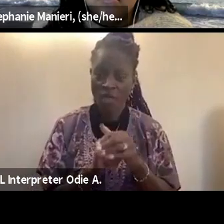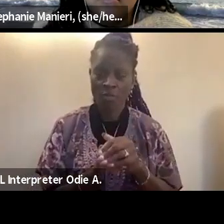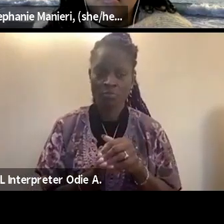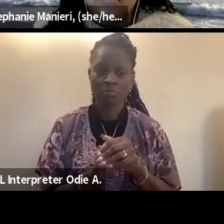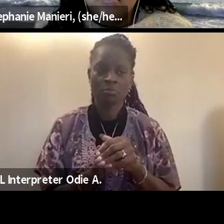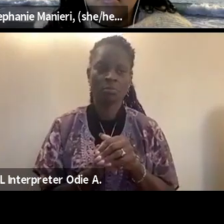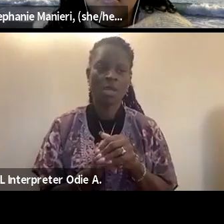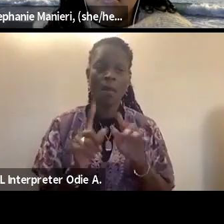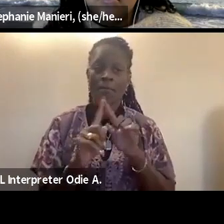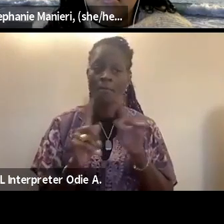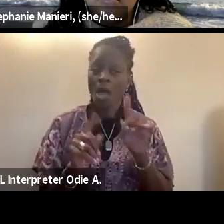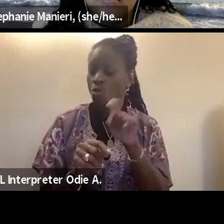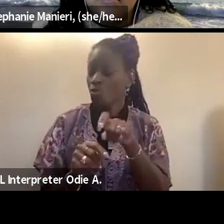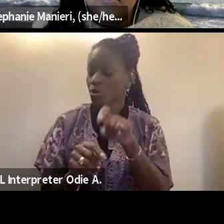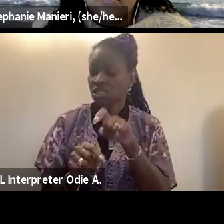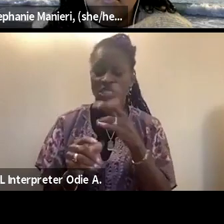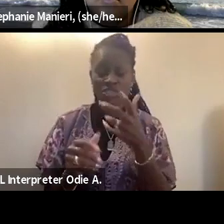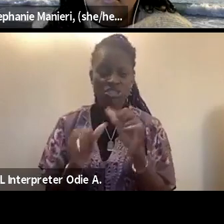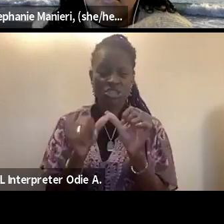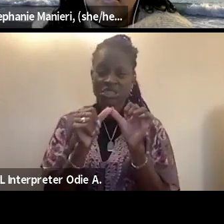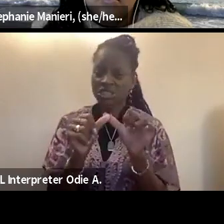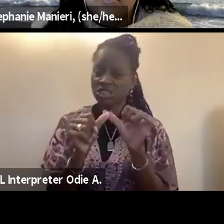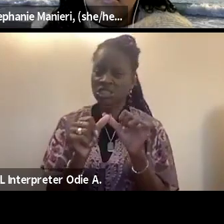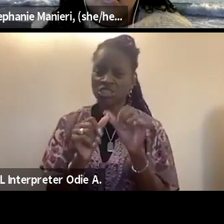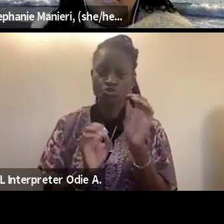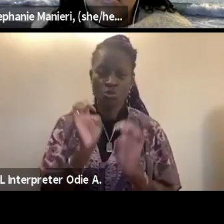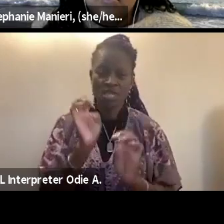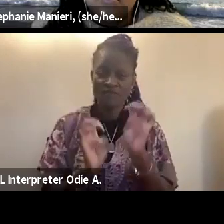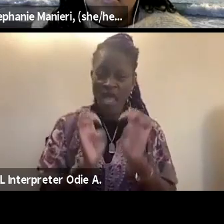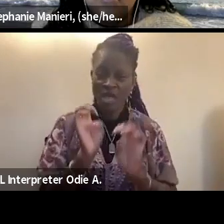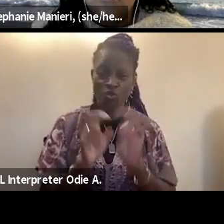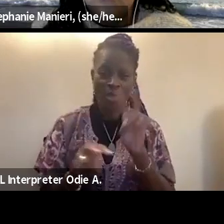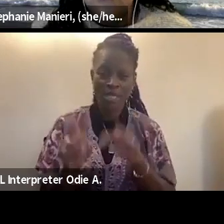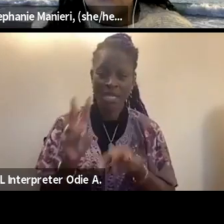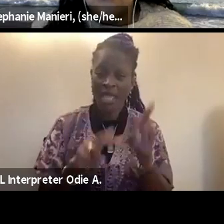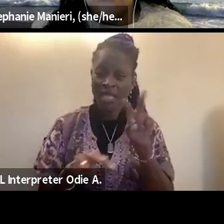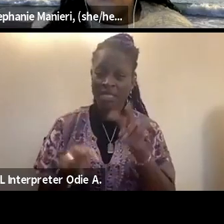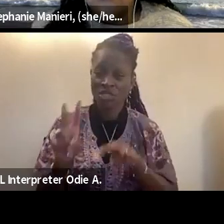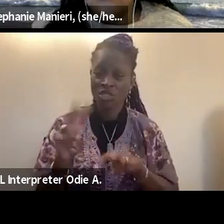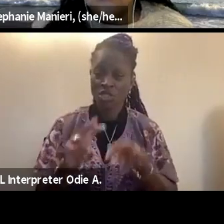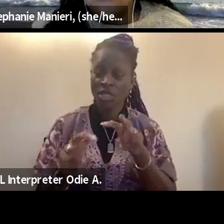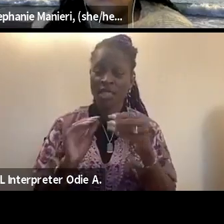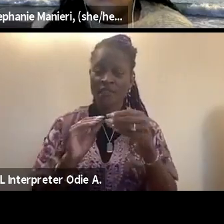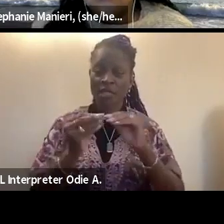to evaluate our efforts and try to help in that effort as much as we can.